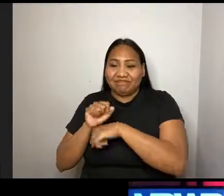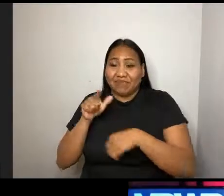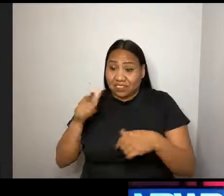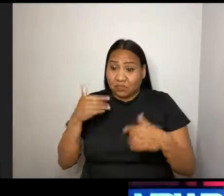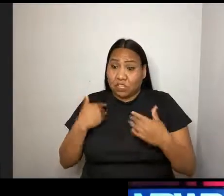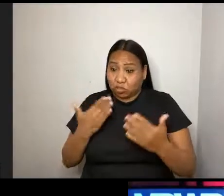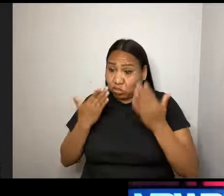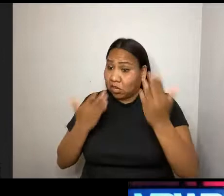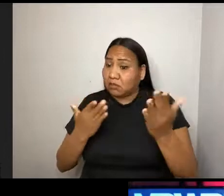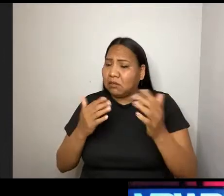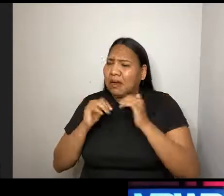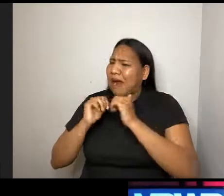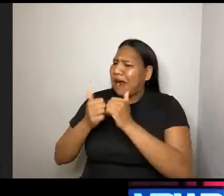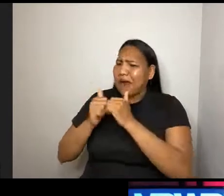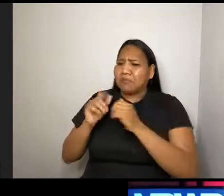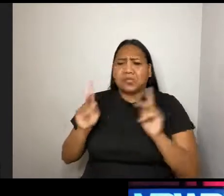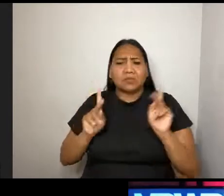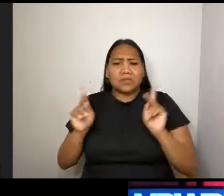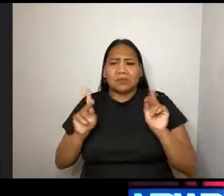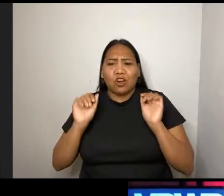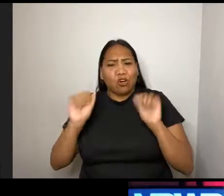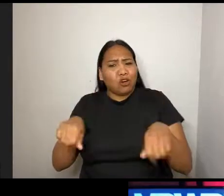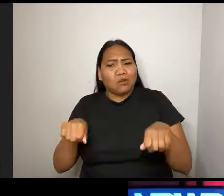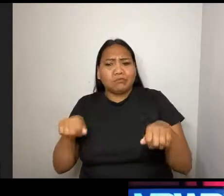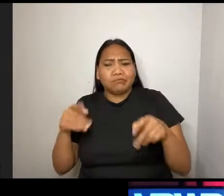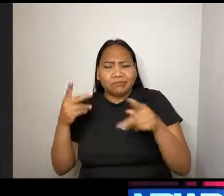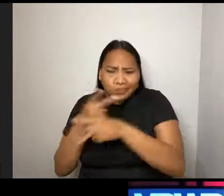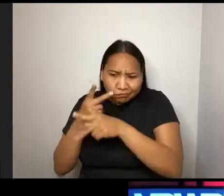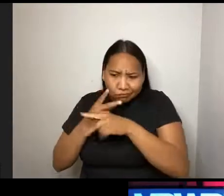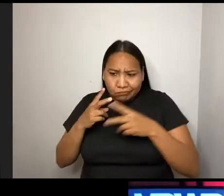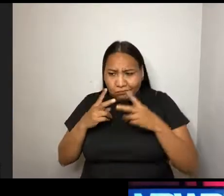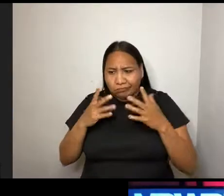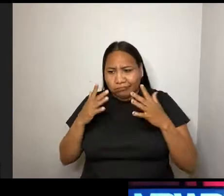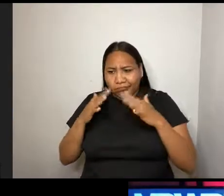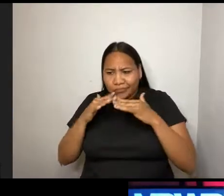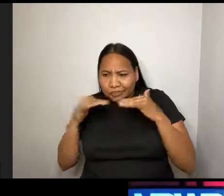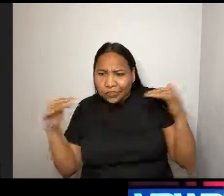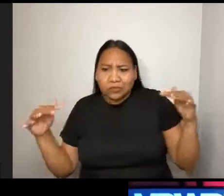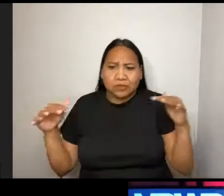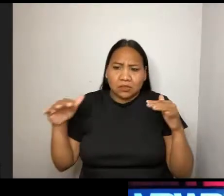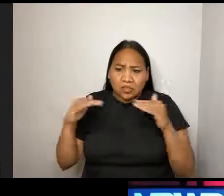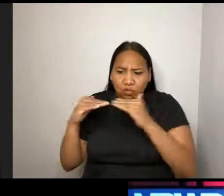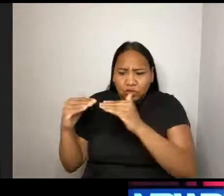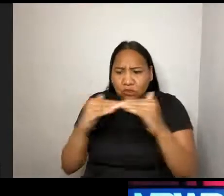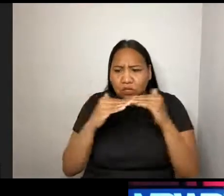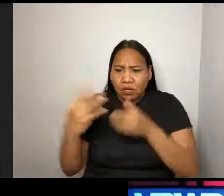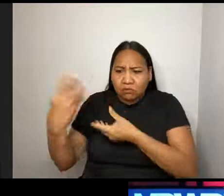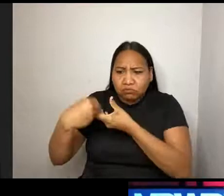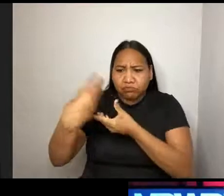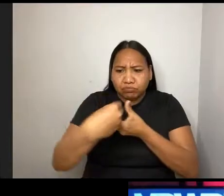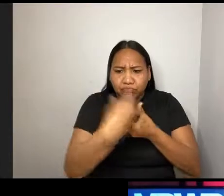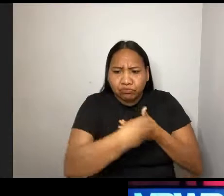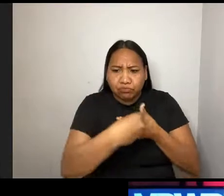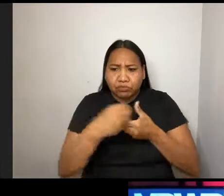diversity, equity and inclusion and social justice work specifically around Black,